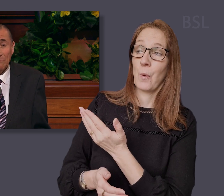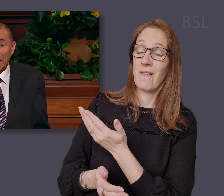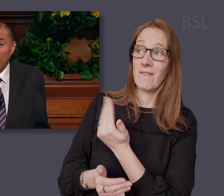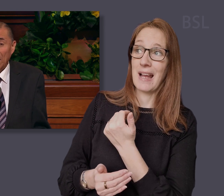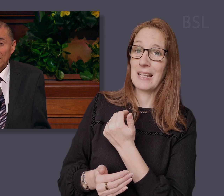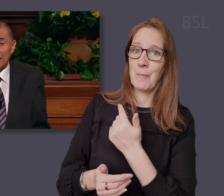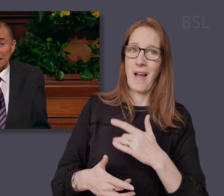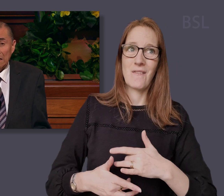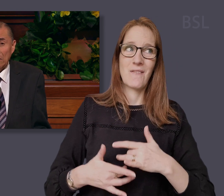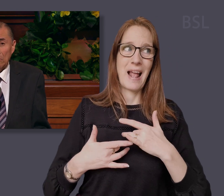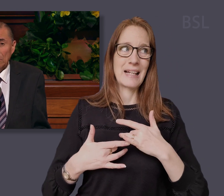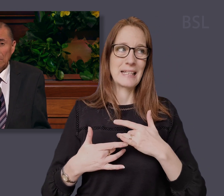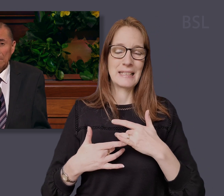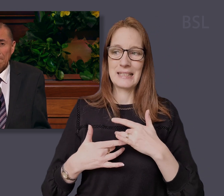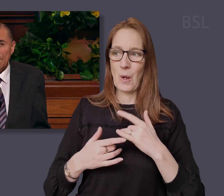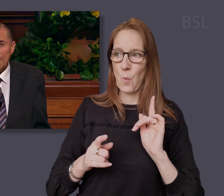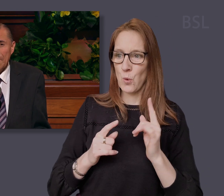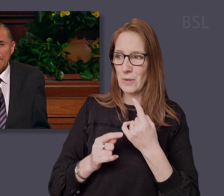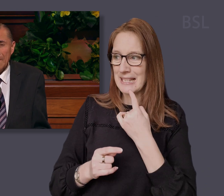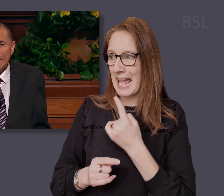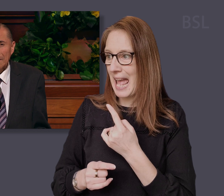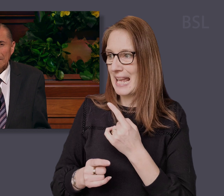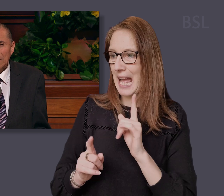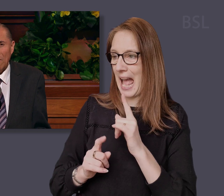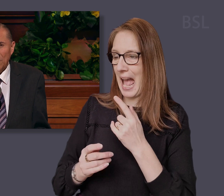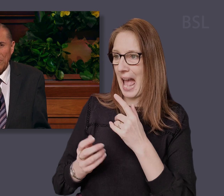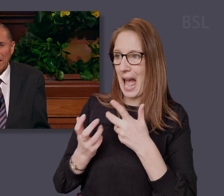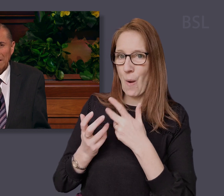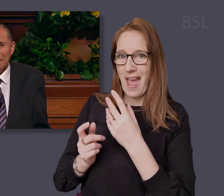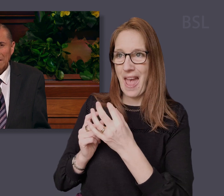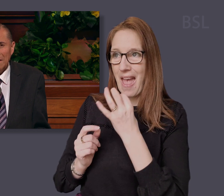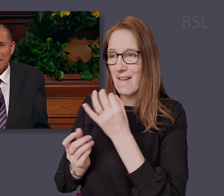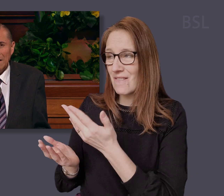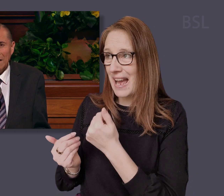but I found that I did not know what to say.